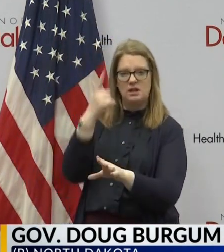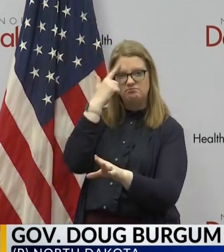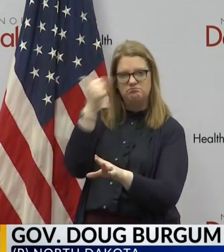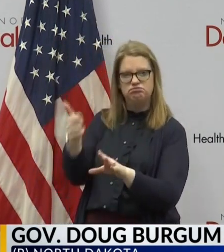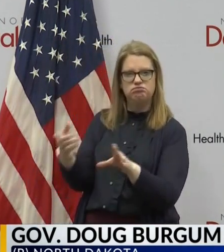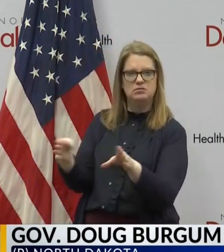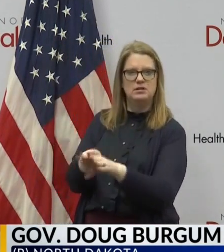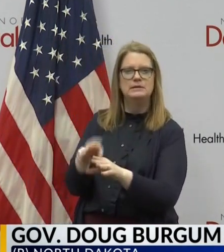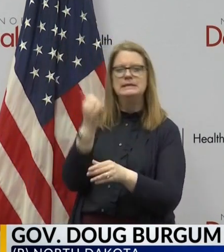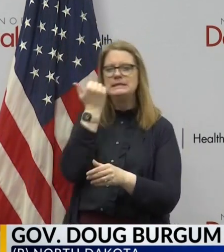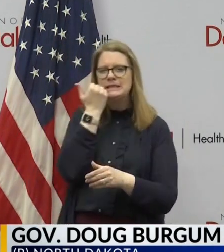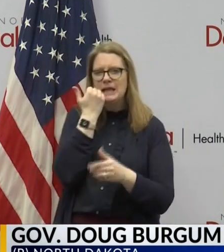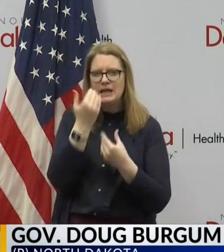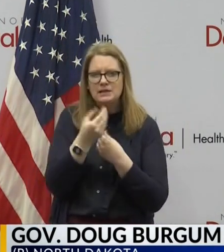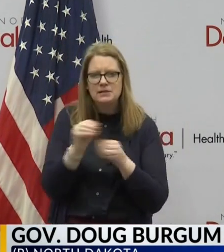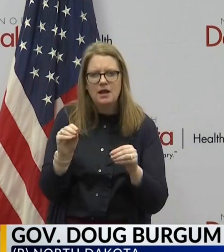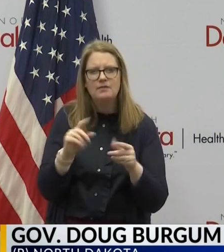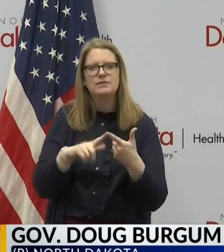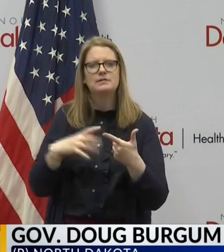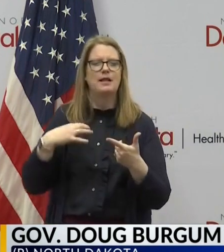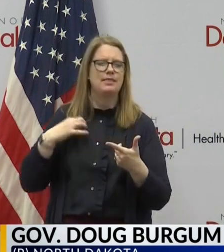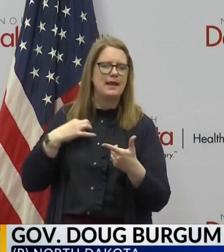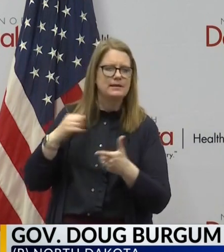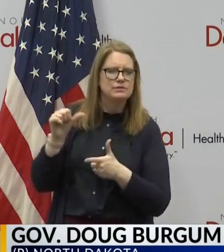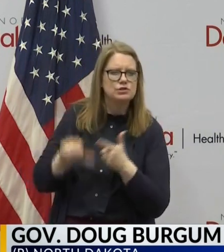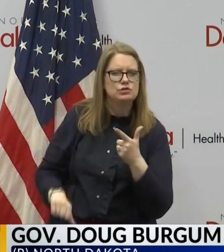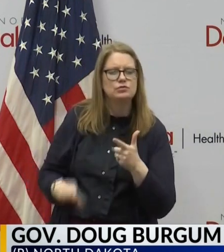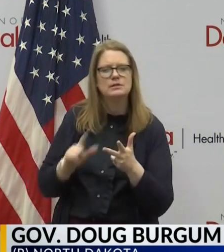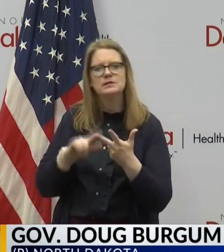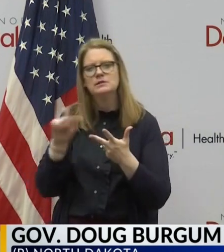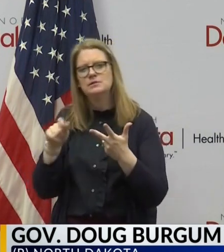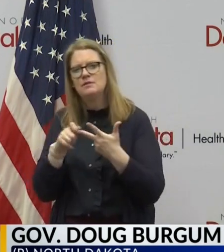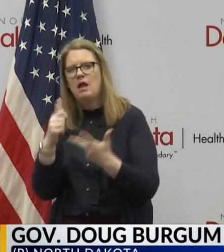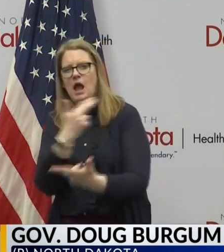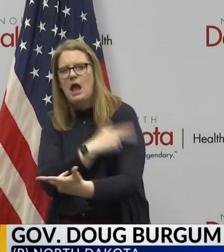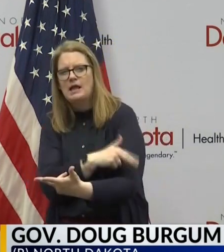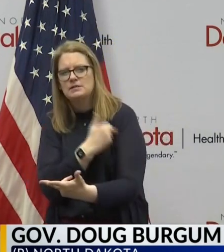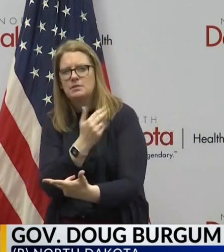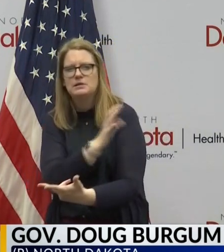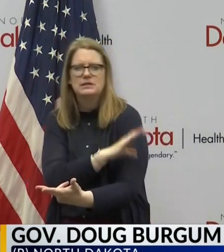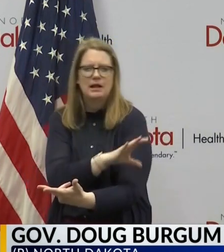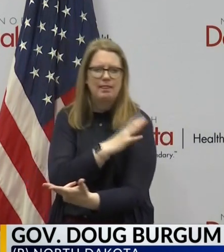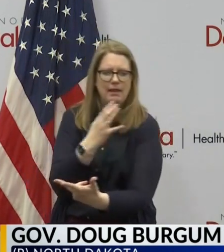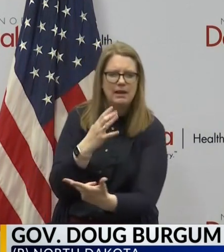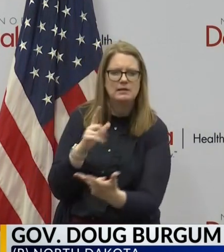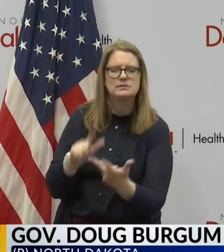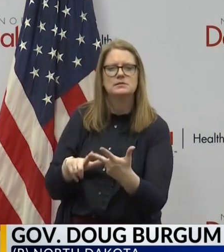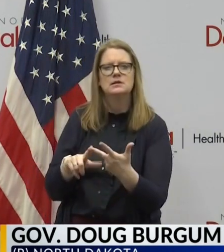DOWN THE ENTIRE ECONOMY, LEAVING AGRICULTURE, MANUFACTURING, ENERGY, HEALTHCARE AND